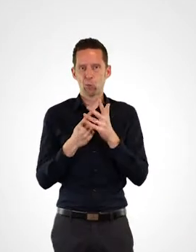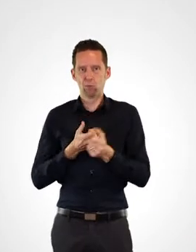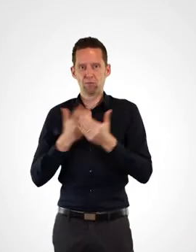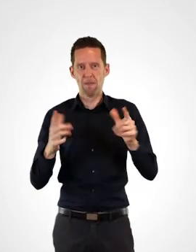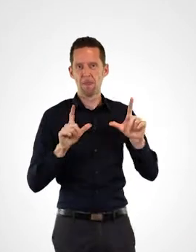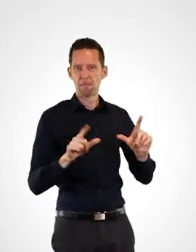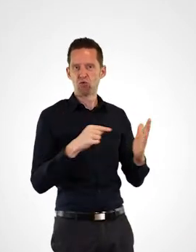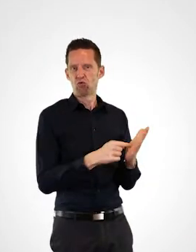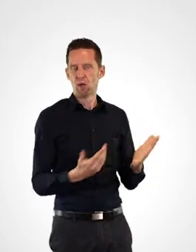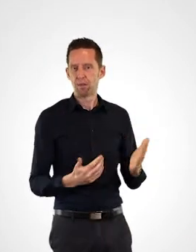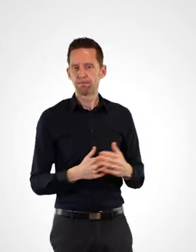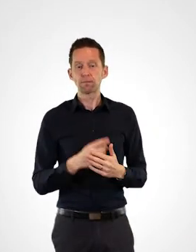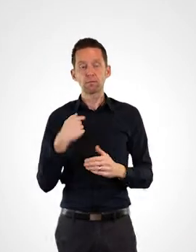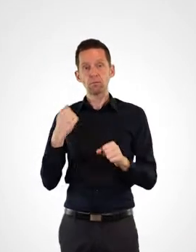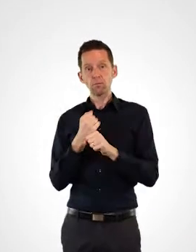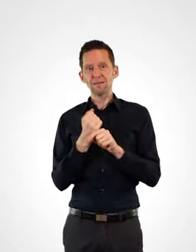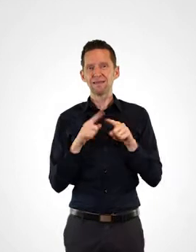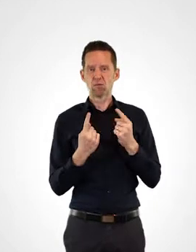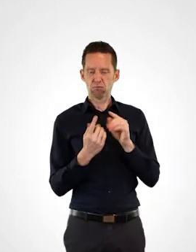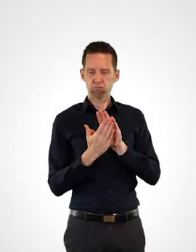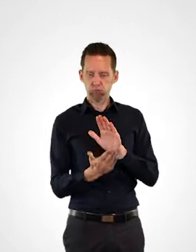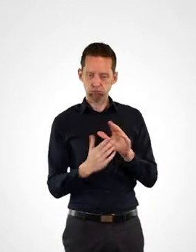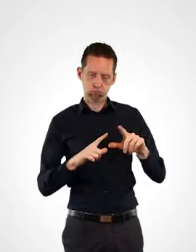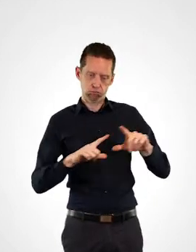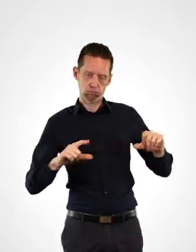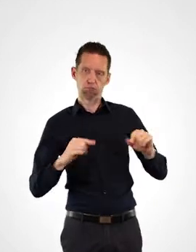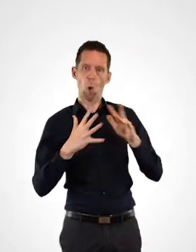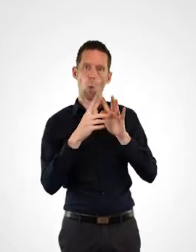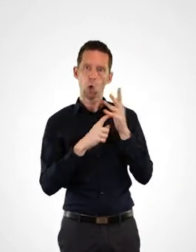So we create all these word picture cards.